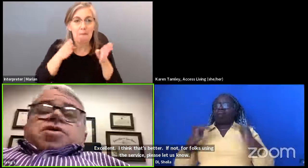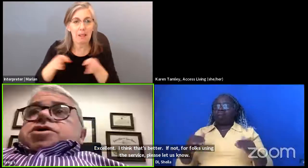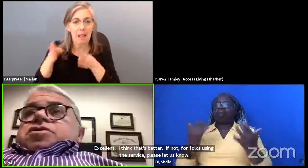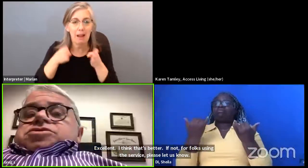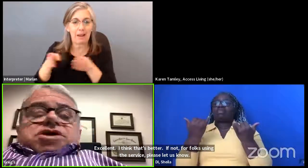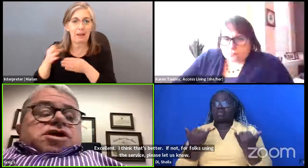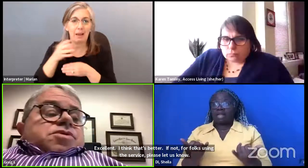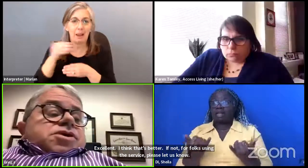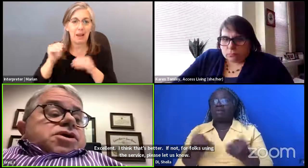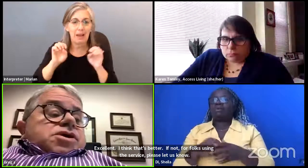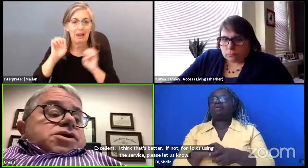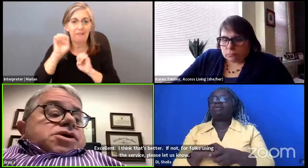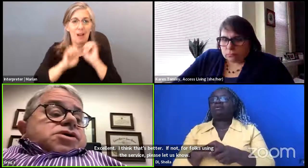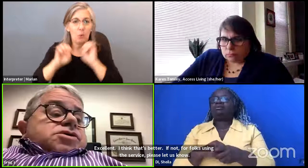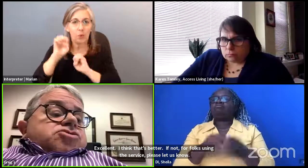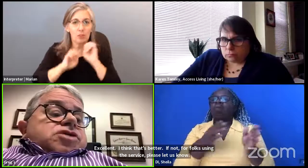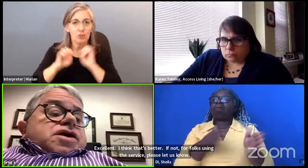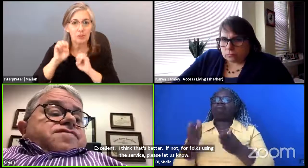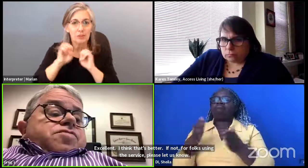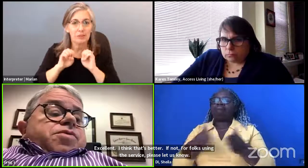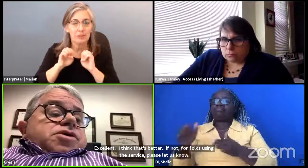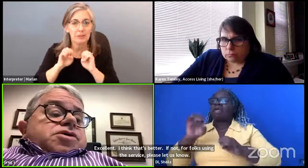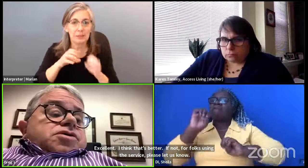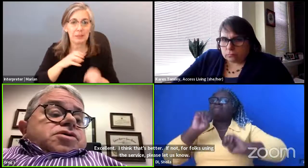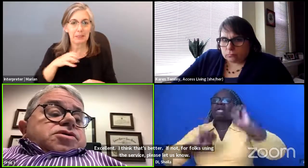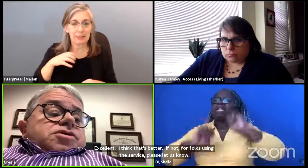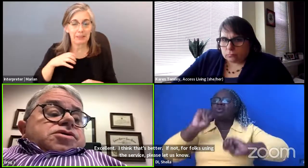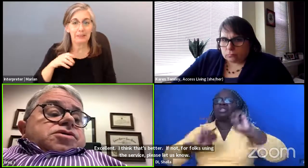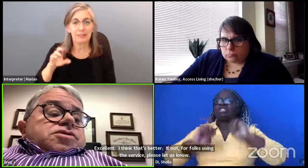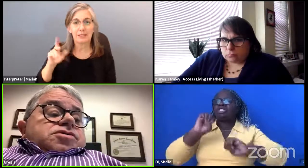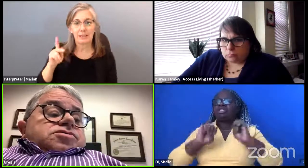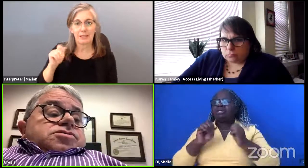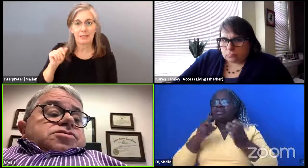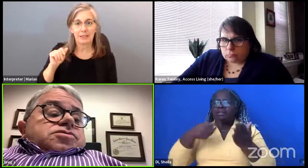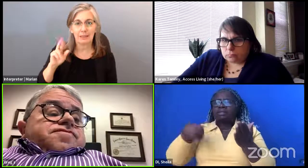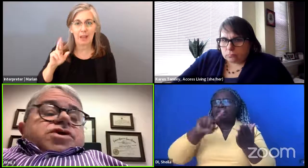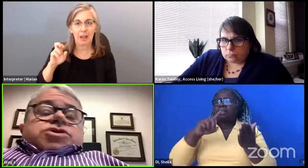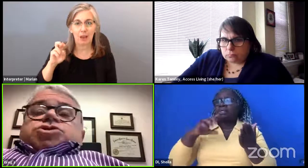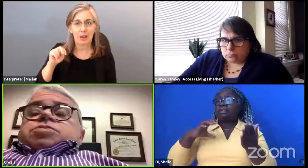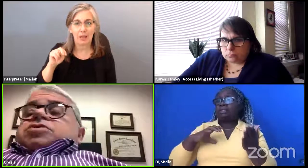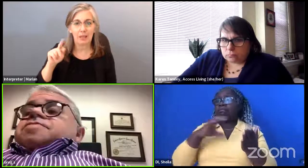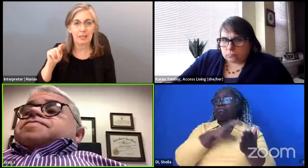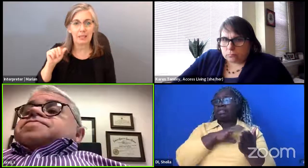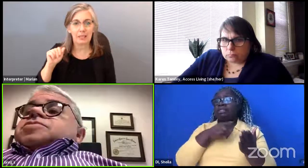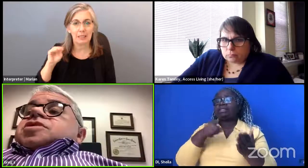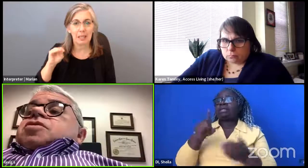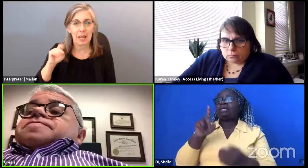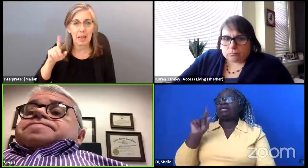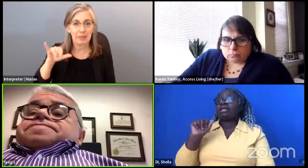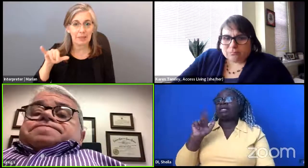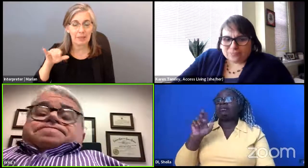Chaired by Karen Tamley and staffed by Francis Spiegel. Karen?